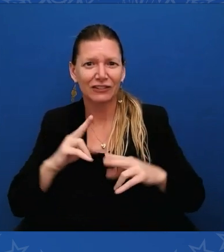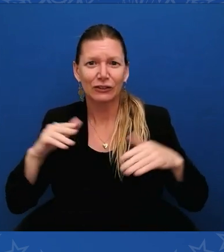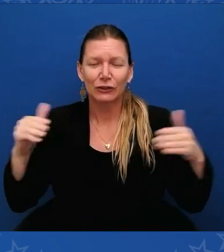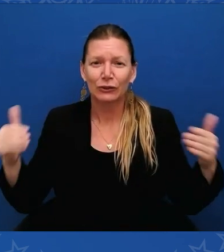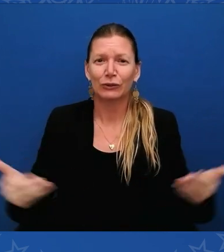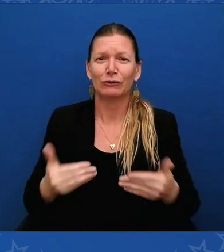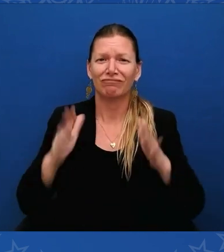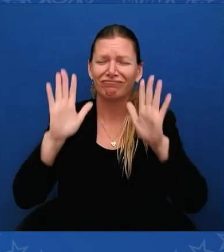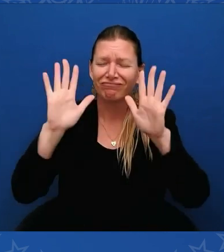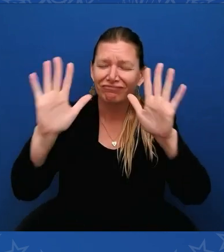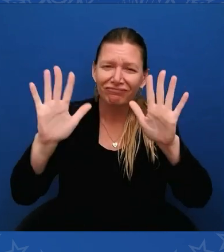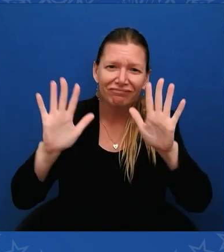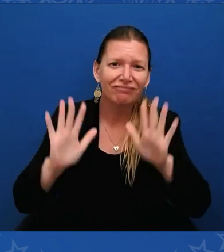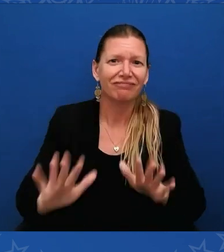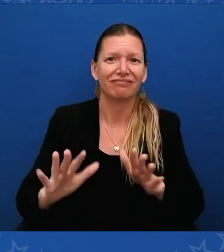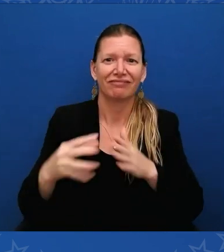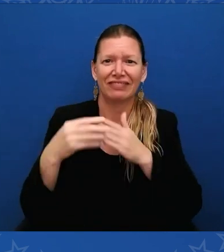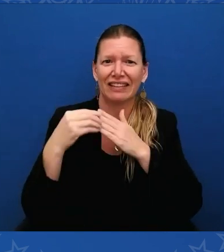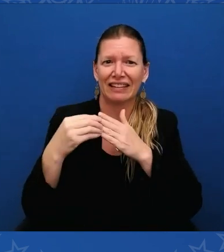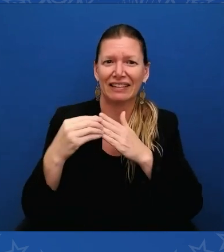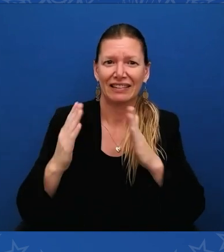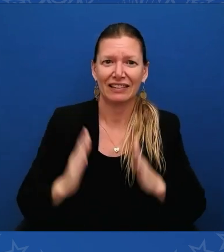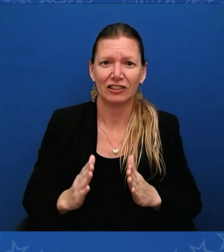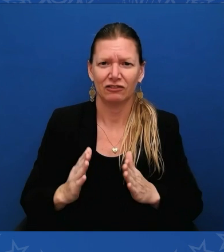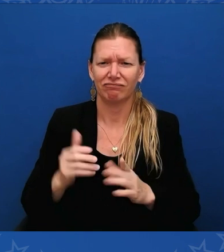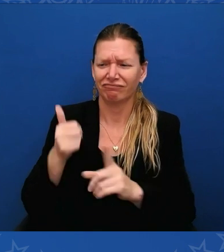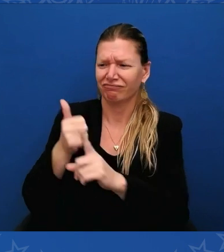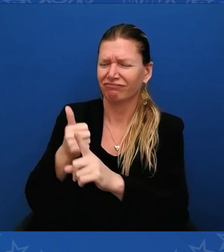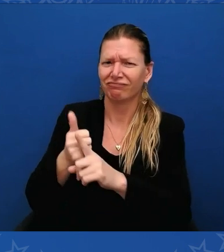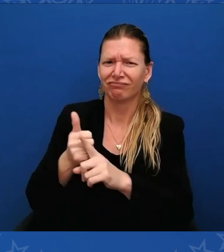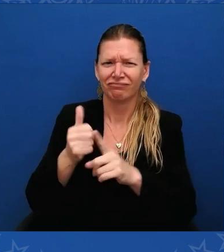who has guided our nation through extraordinary challenges.